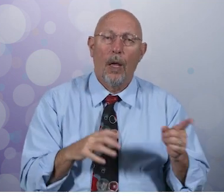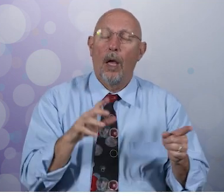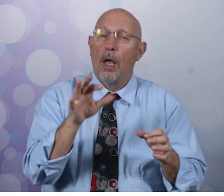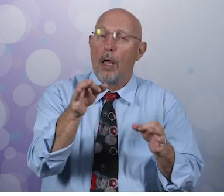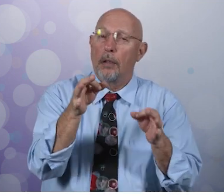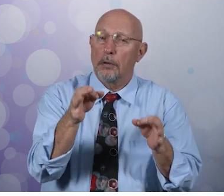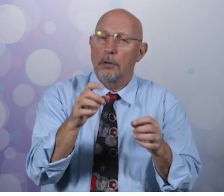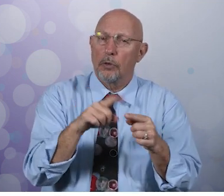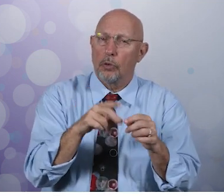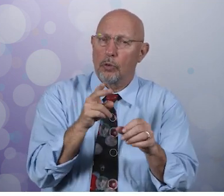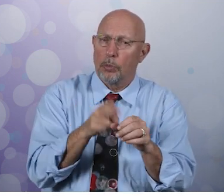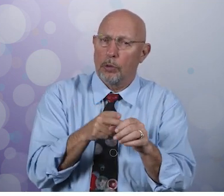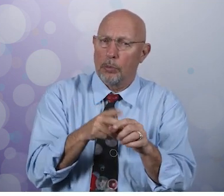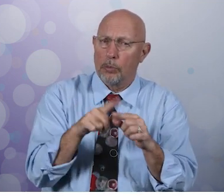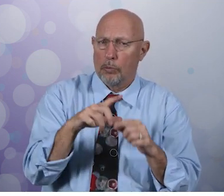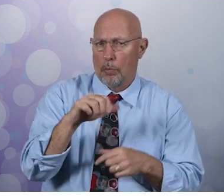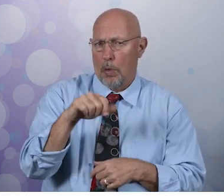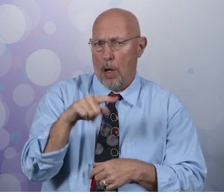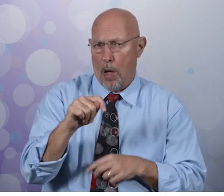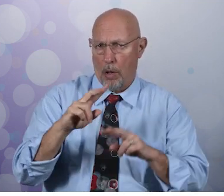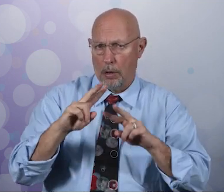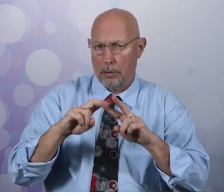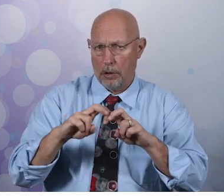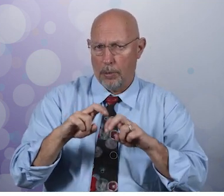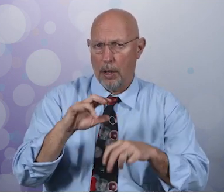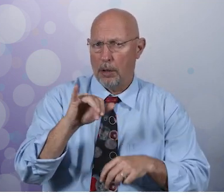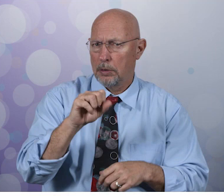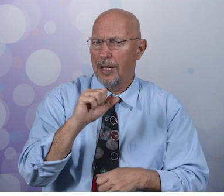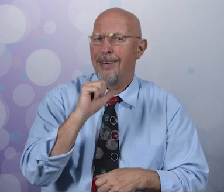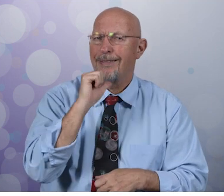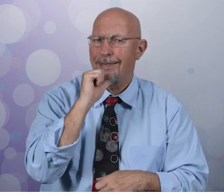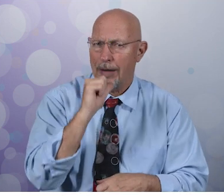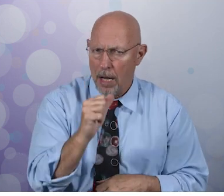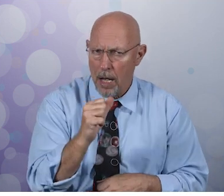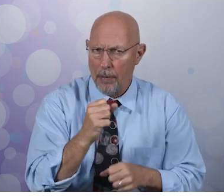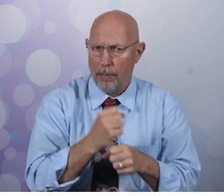in the alternate assessment is not made and should not